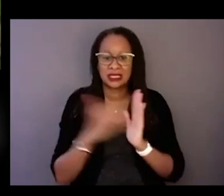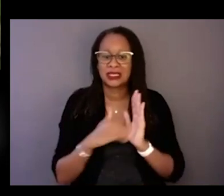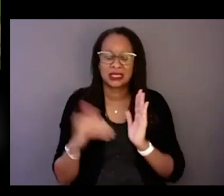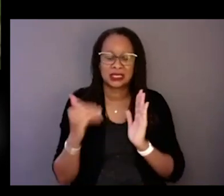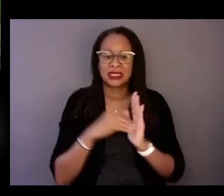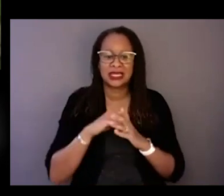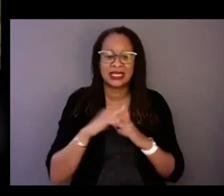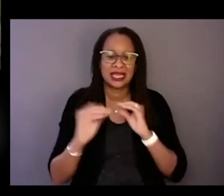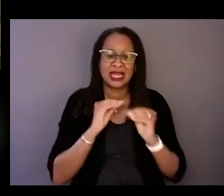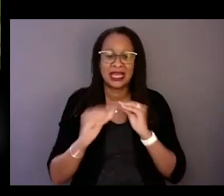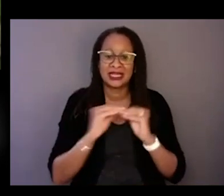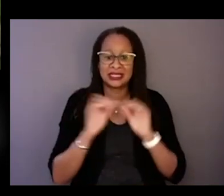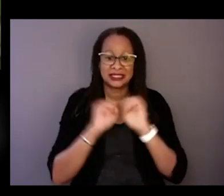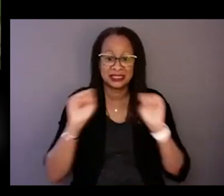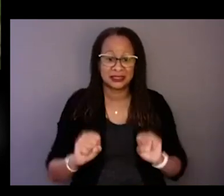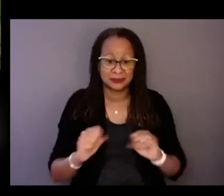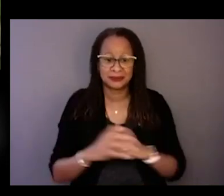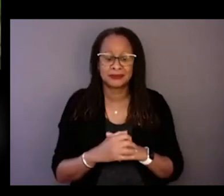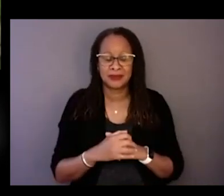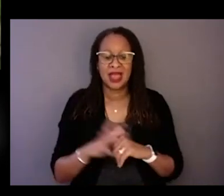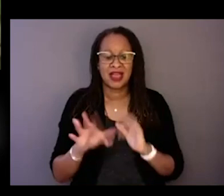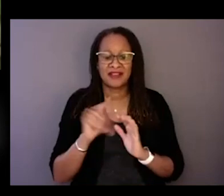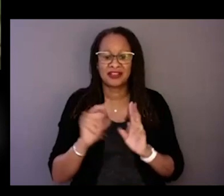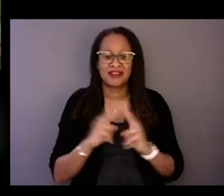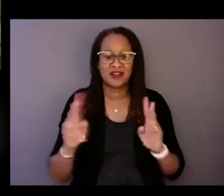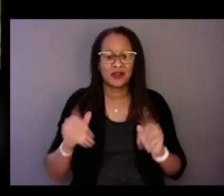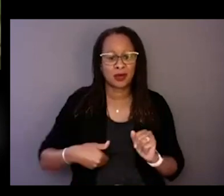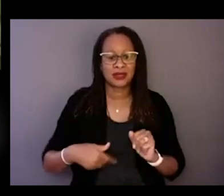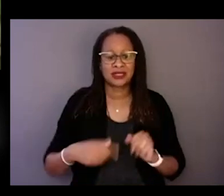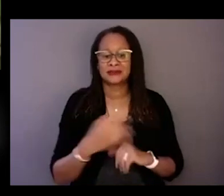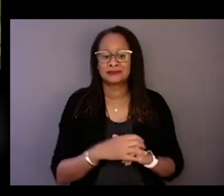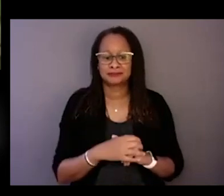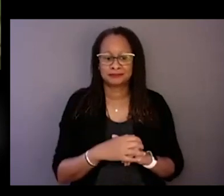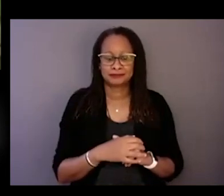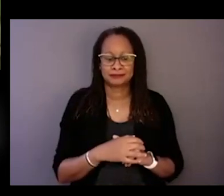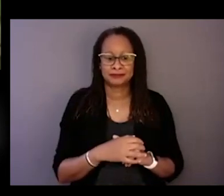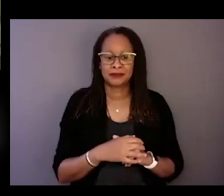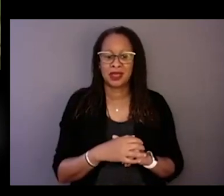'Cause I found it really moving. She said she was having trouble finding words